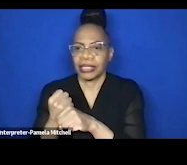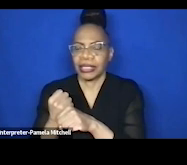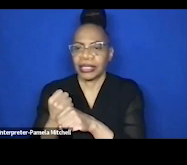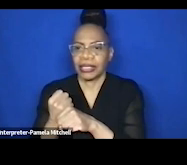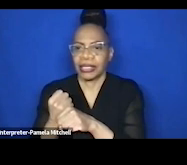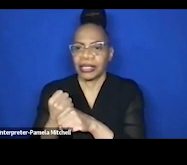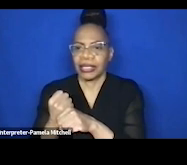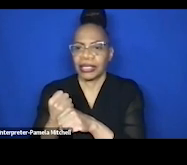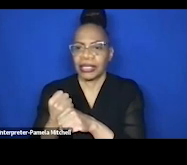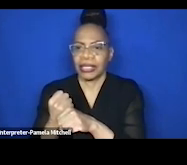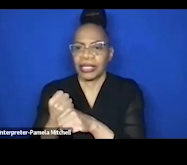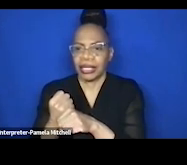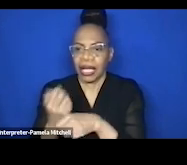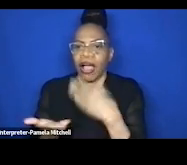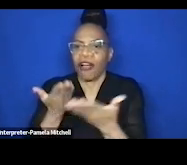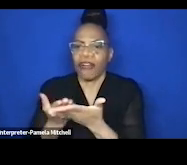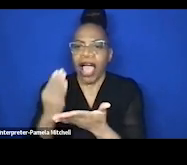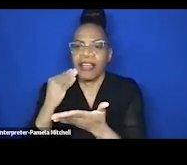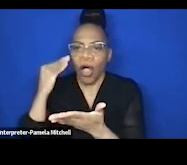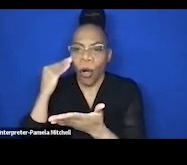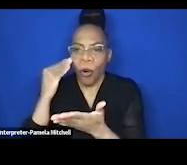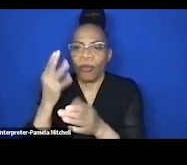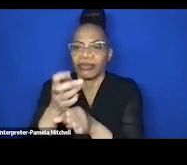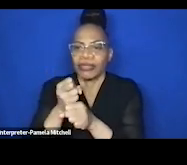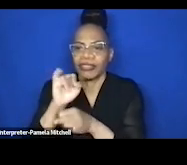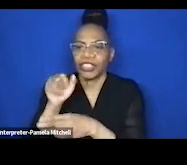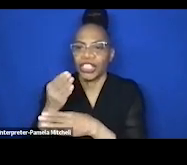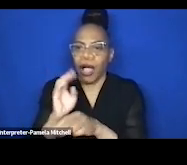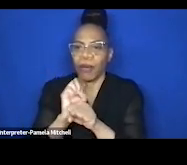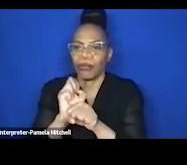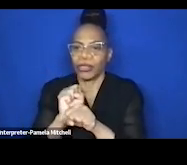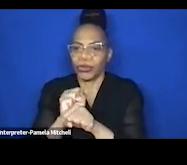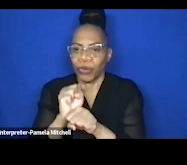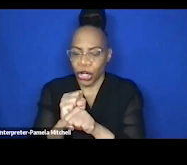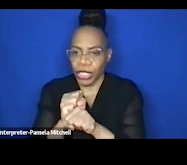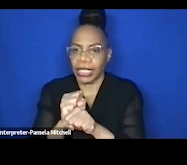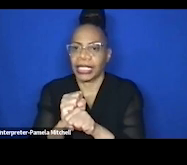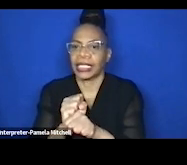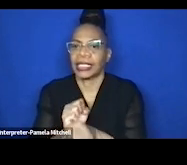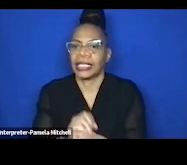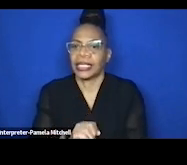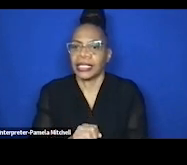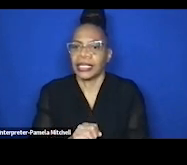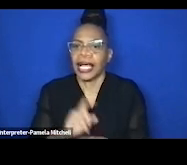Came home, got a job, and I was working. At some point when I was working, couldn't keep up with the job.